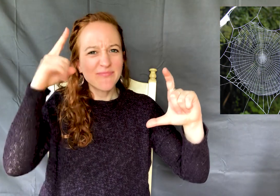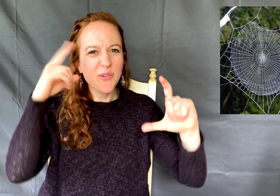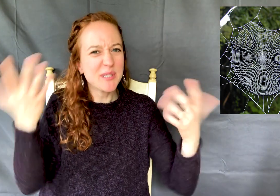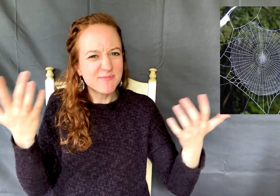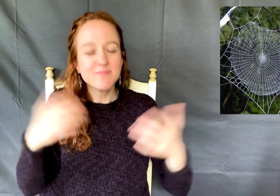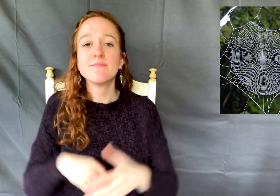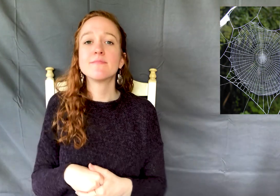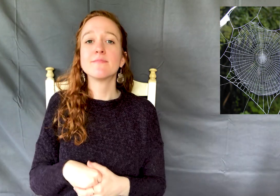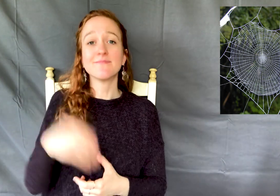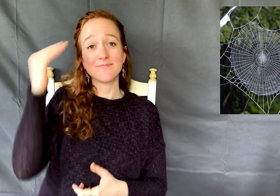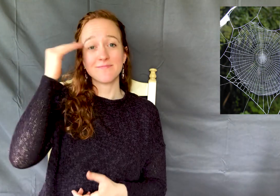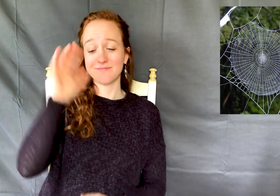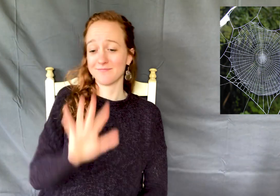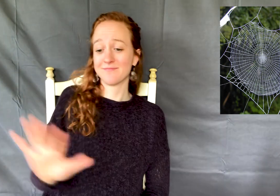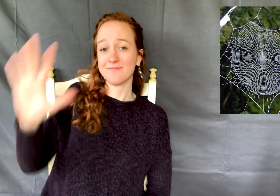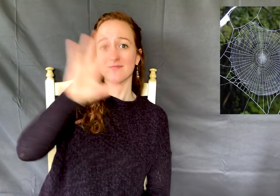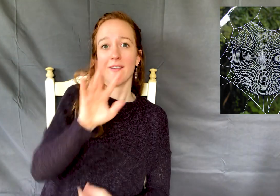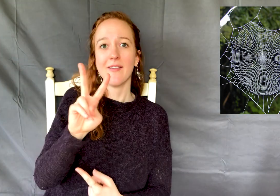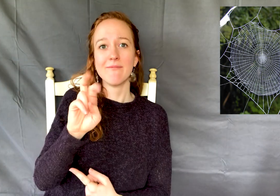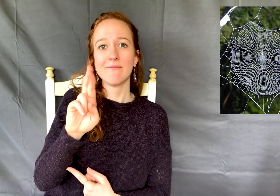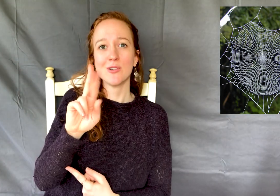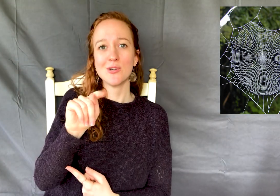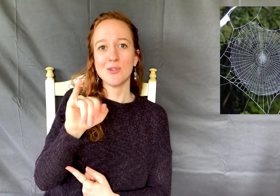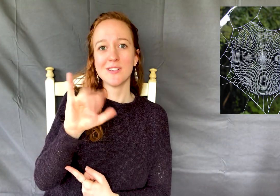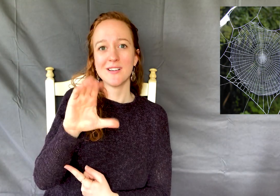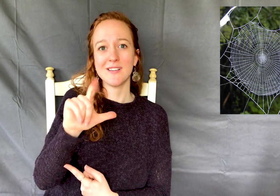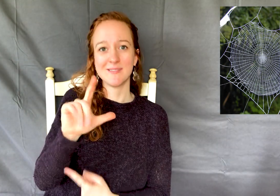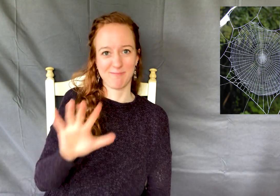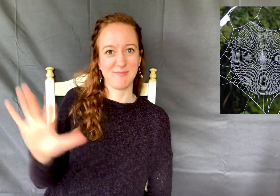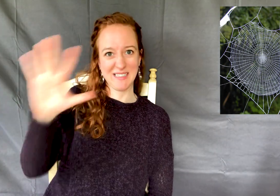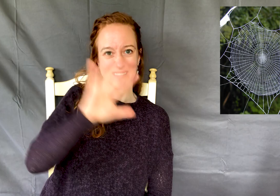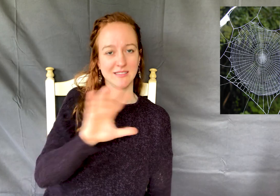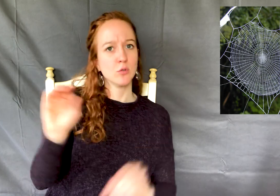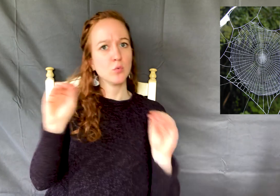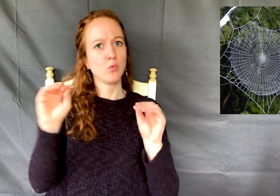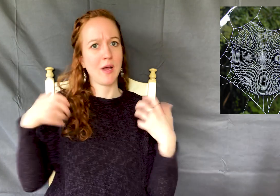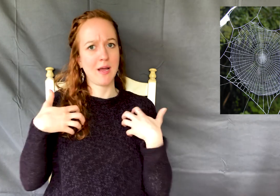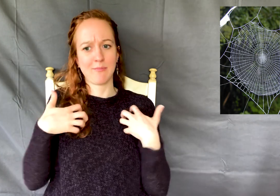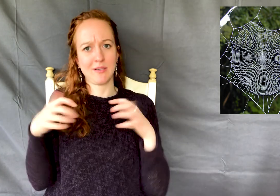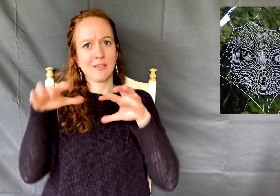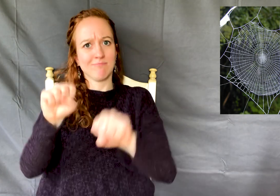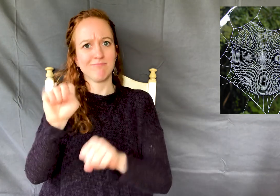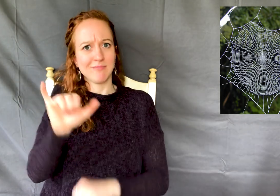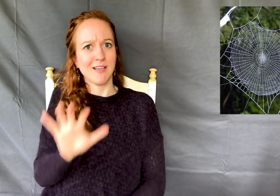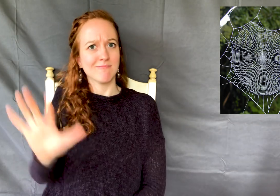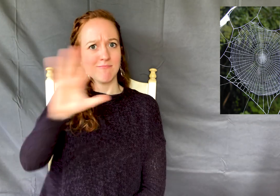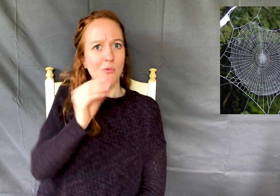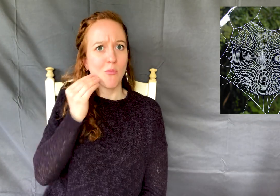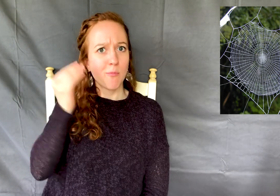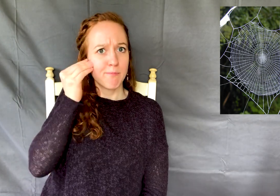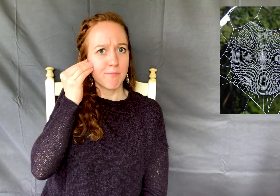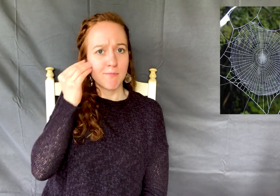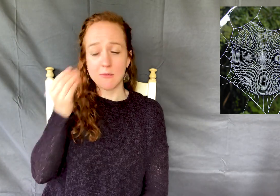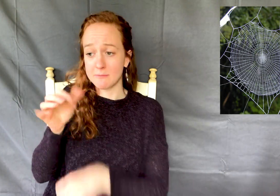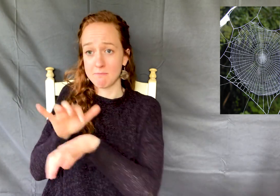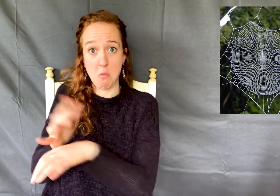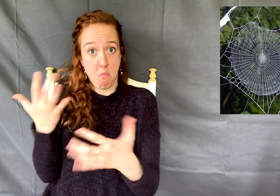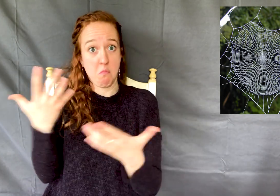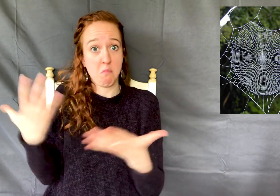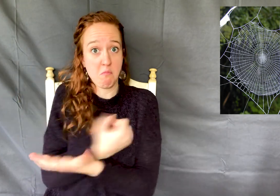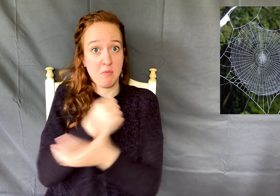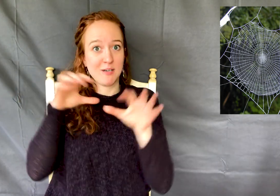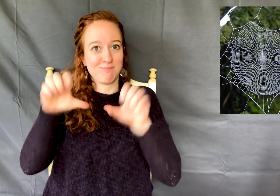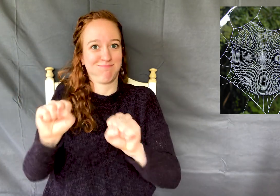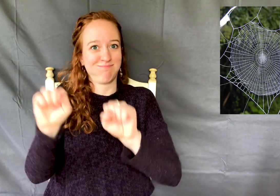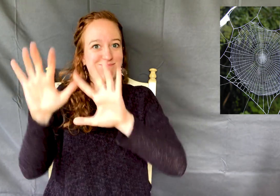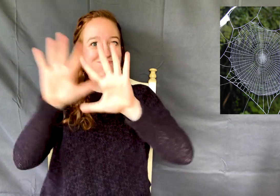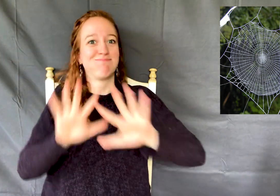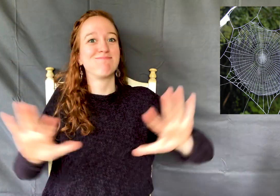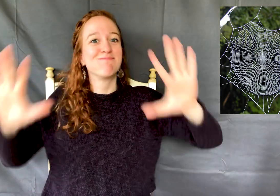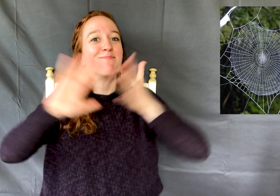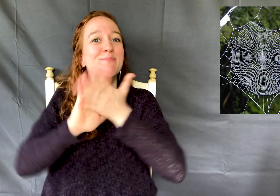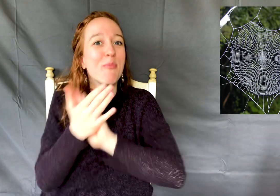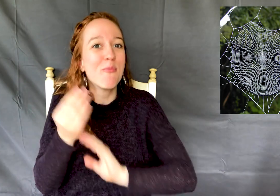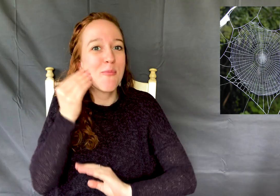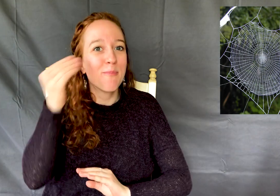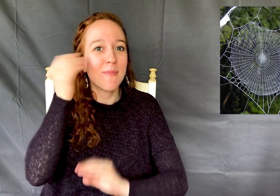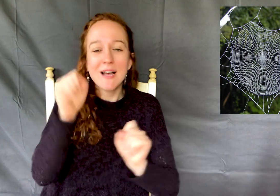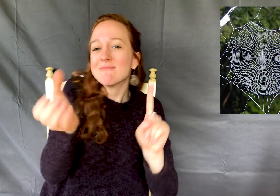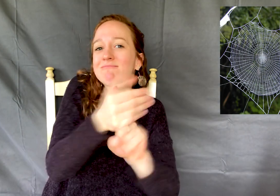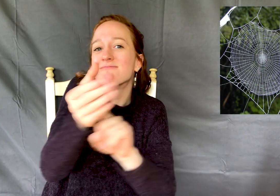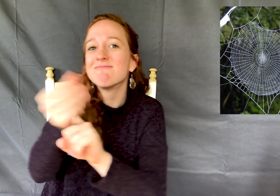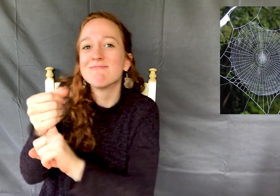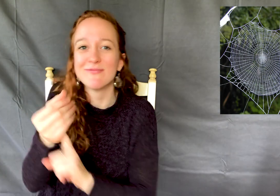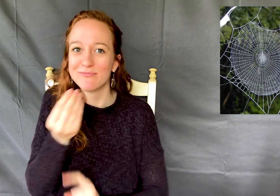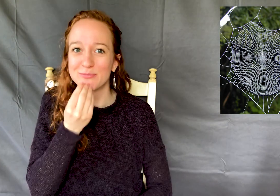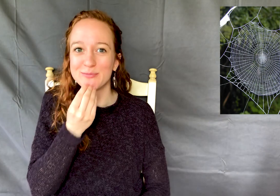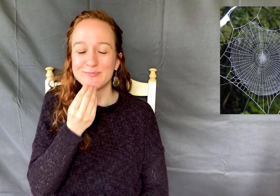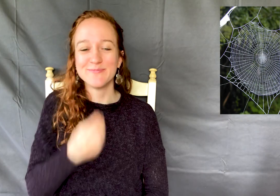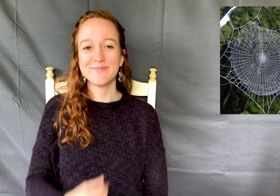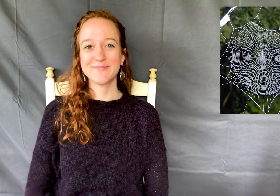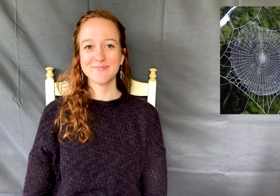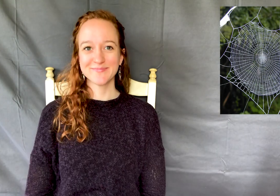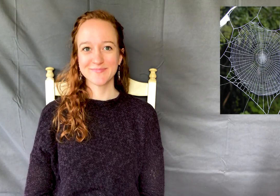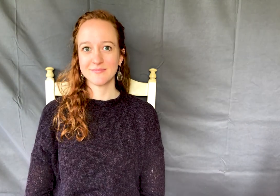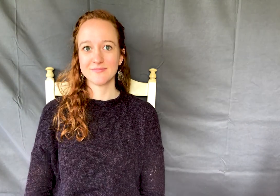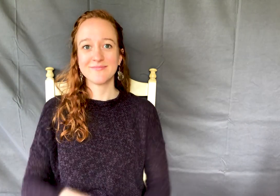They allow spiders to fully enter vertical space and occupy a new niche.